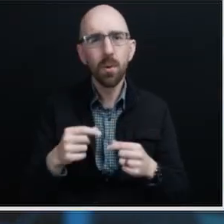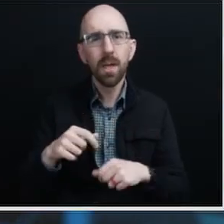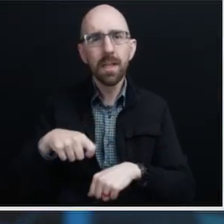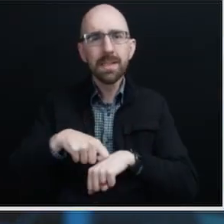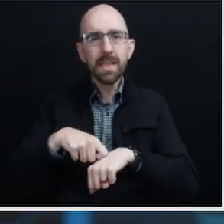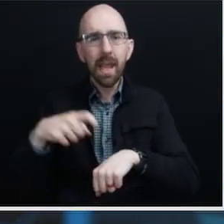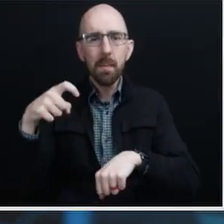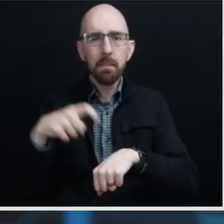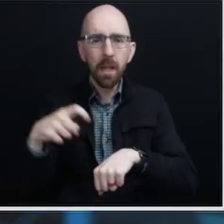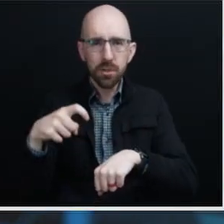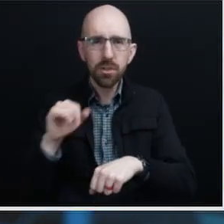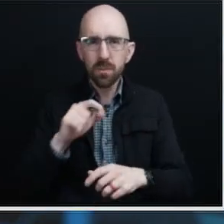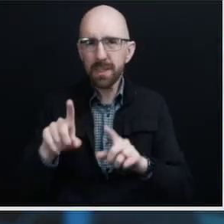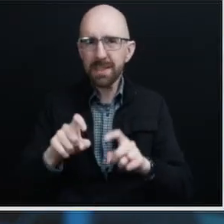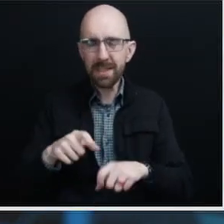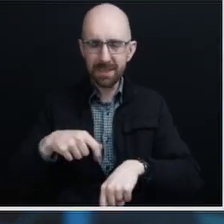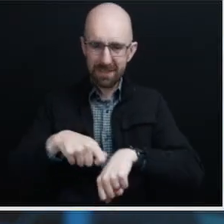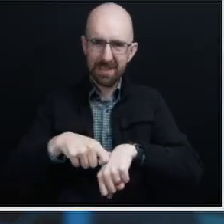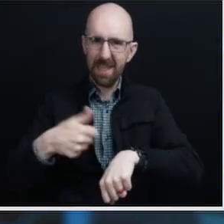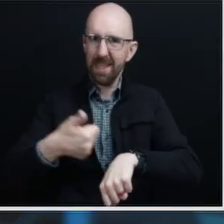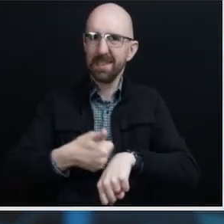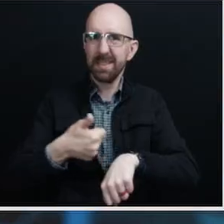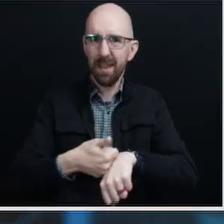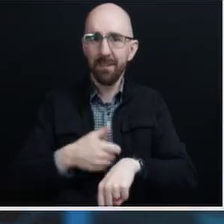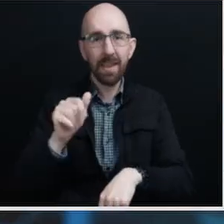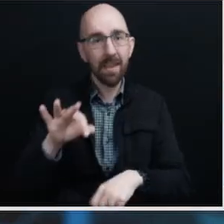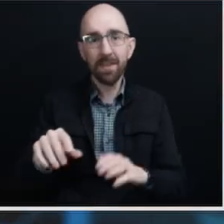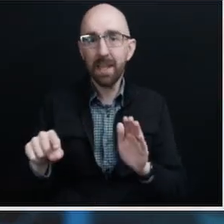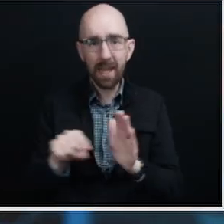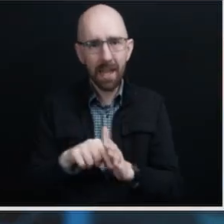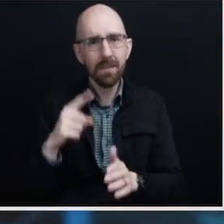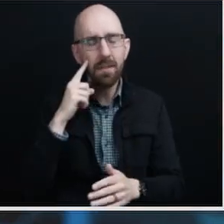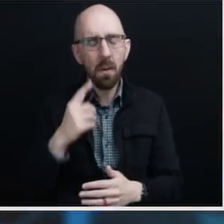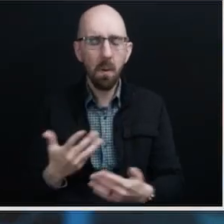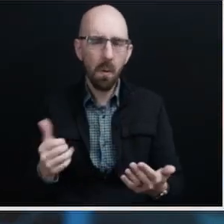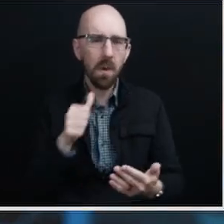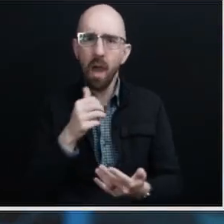that skin for the cancer and if it's negative they think oh it's not inflammatory breast cancer